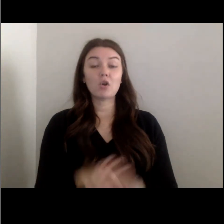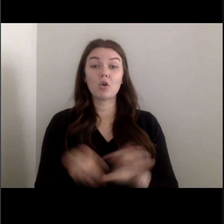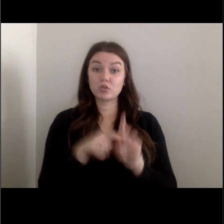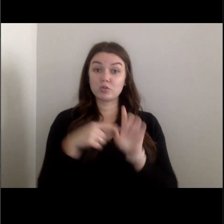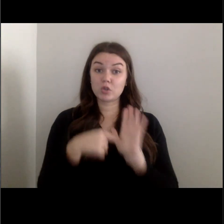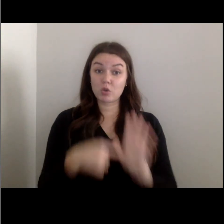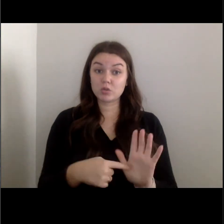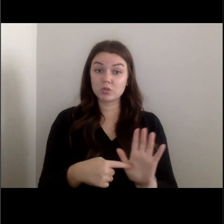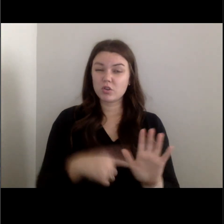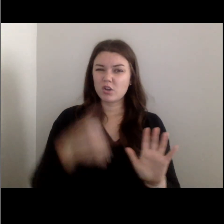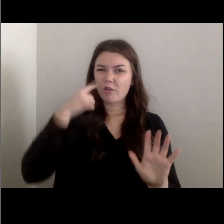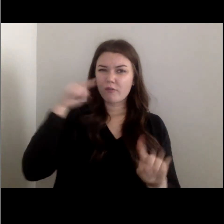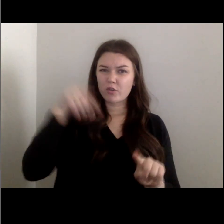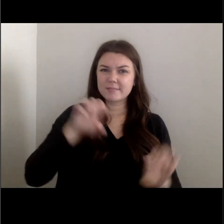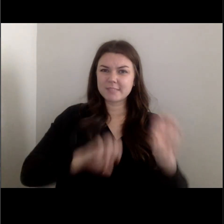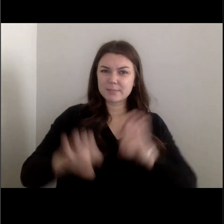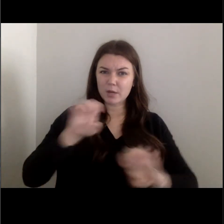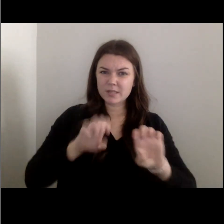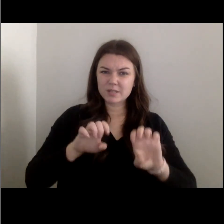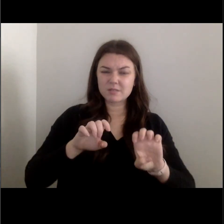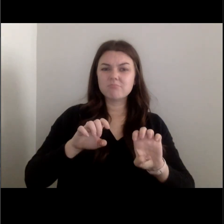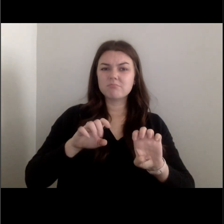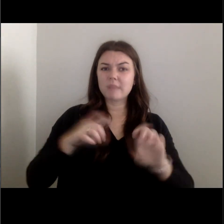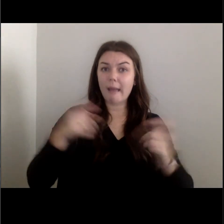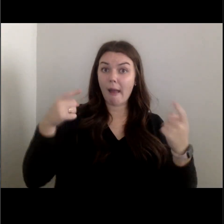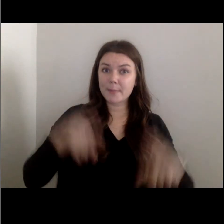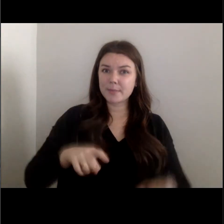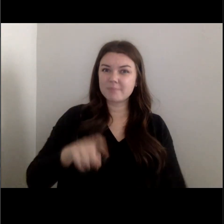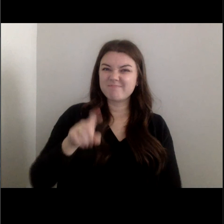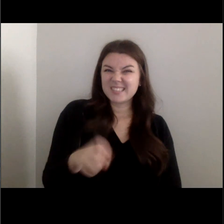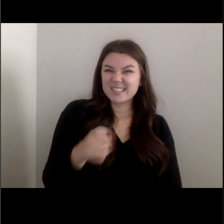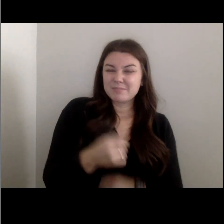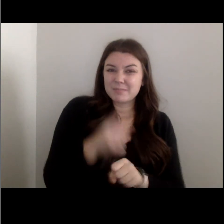you have to make sure that they're not making an impact on the animal.